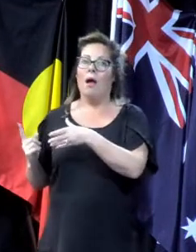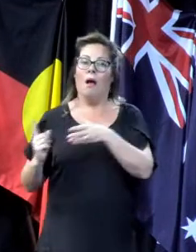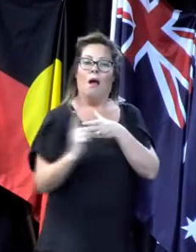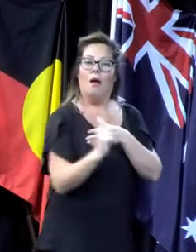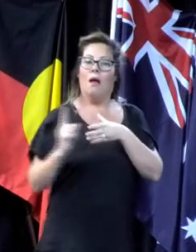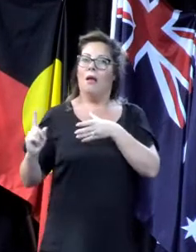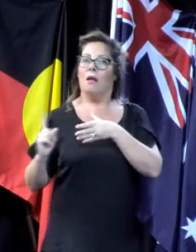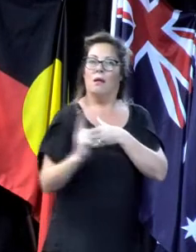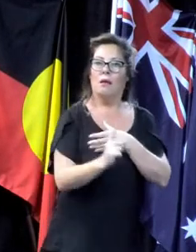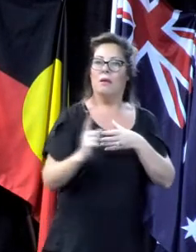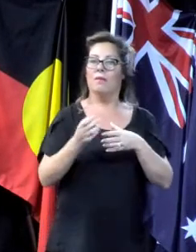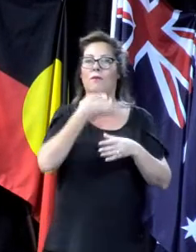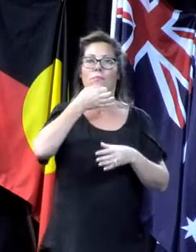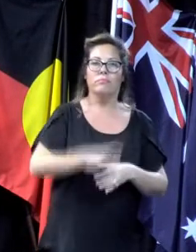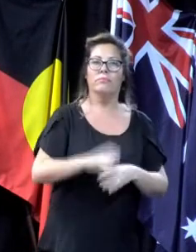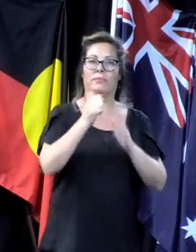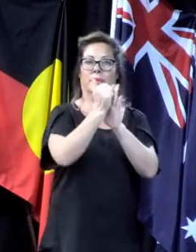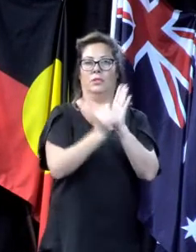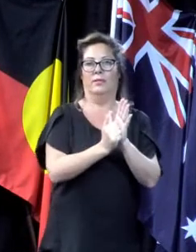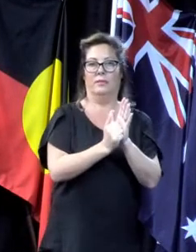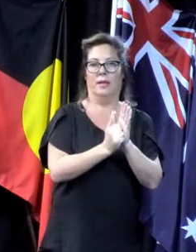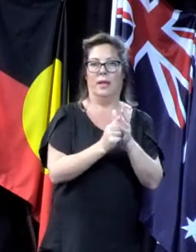to access elective subjects but, again remained as a group